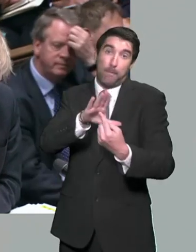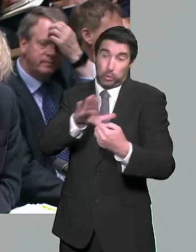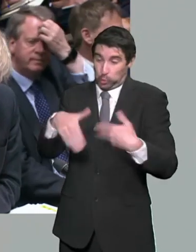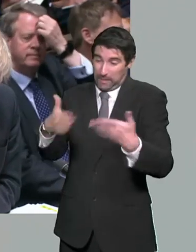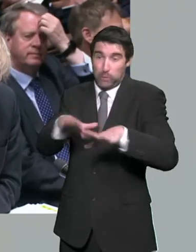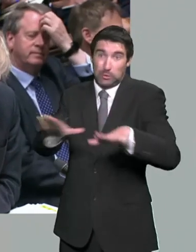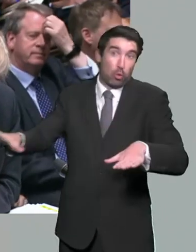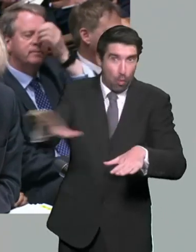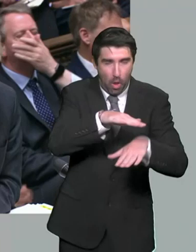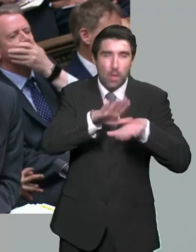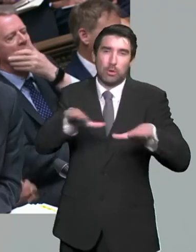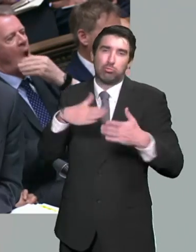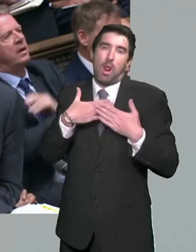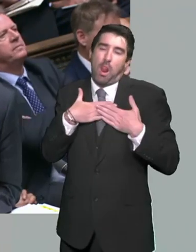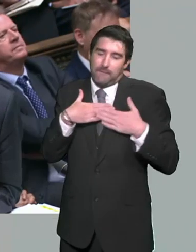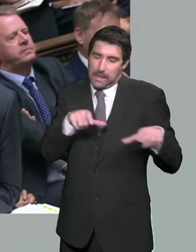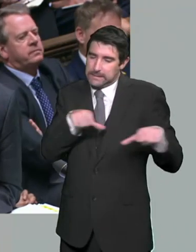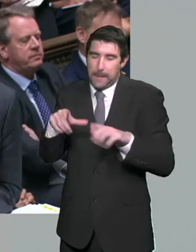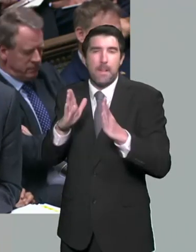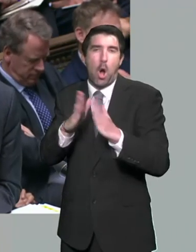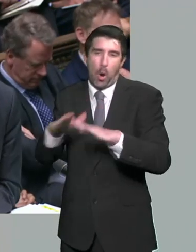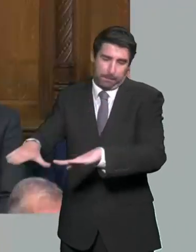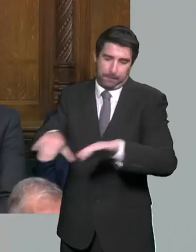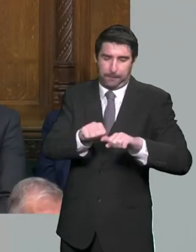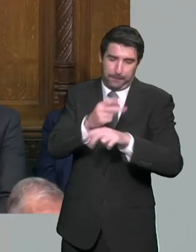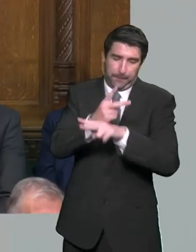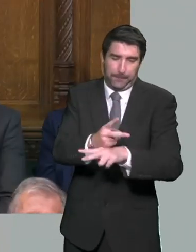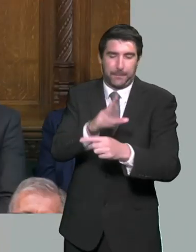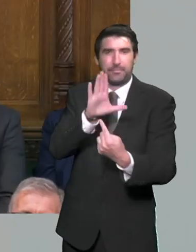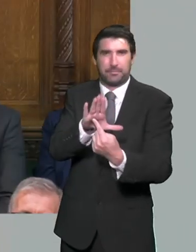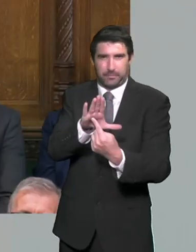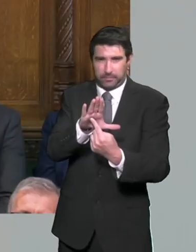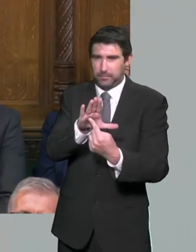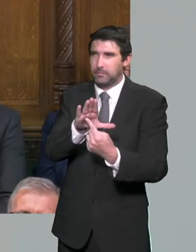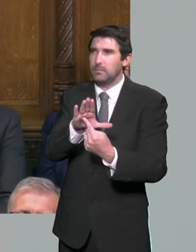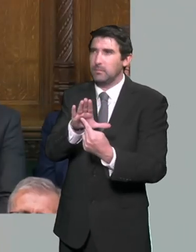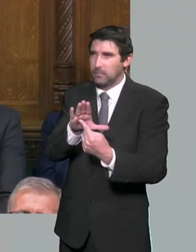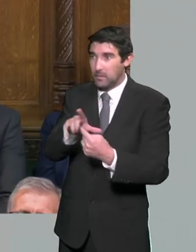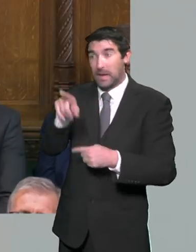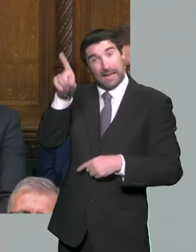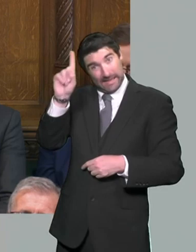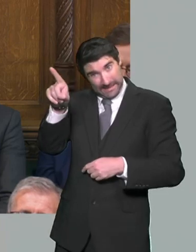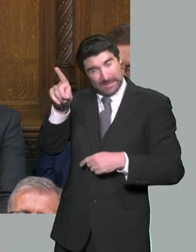He is quite right, we have so far focused on supporting employed parents, but local